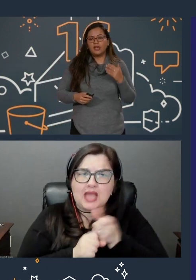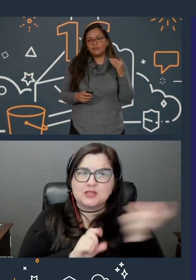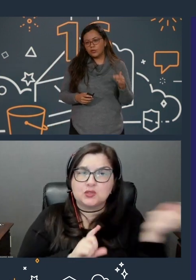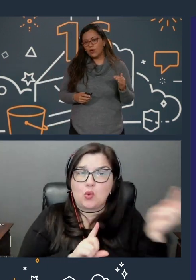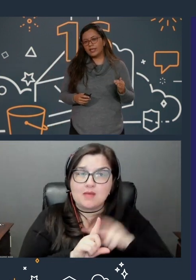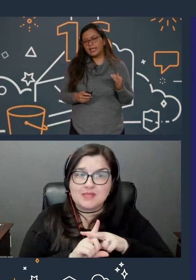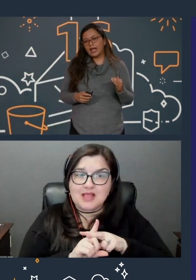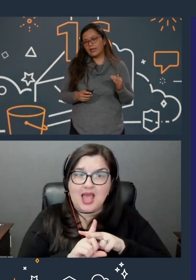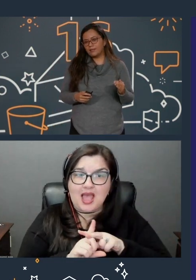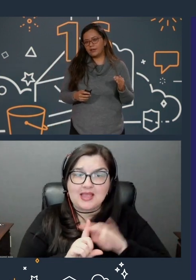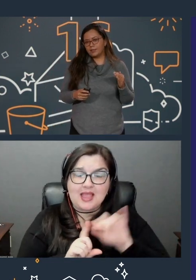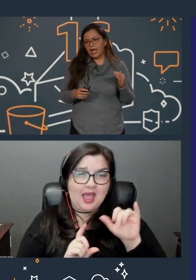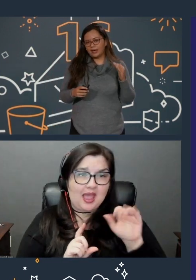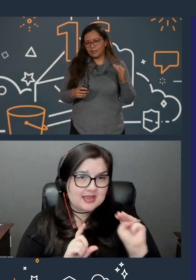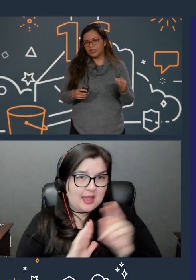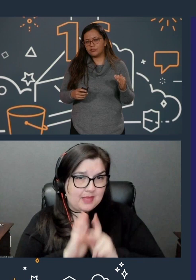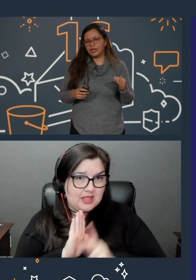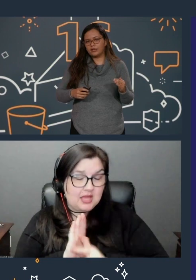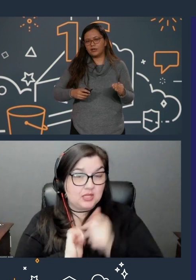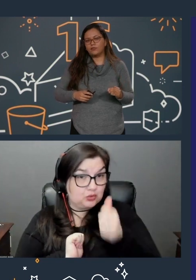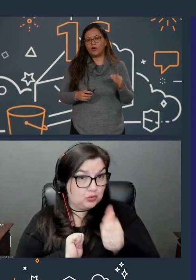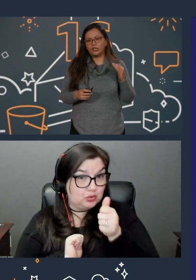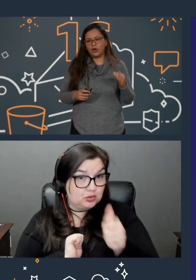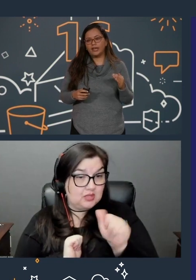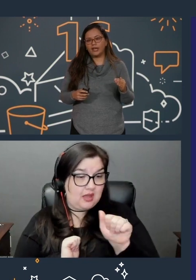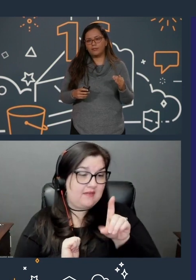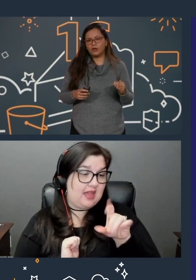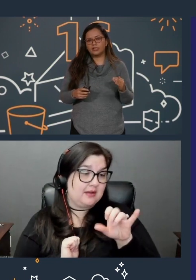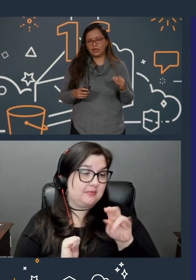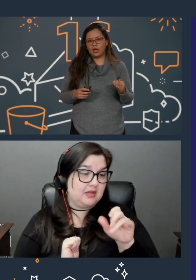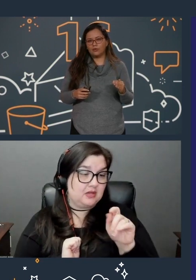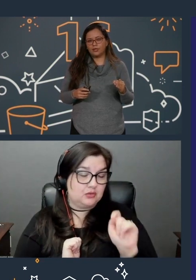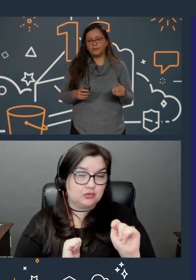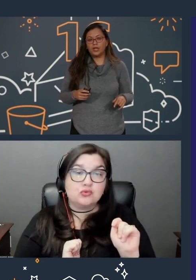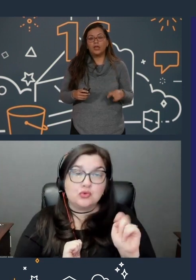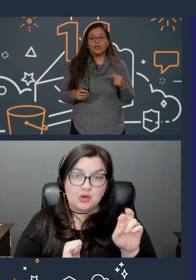If you are the IAM administrator for your AWS account,